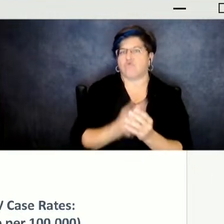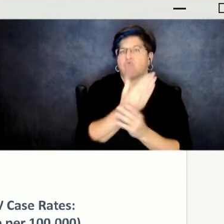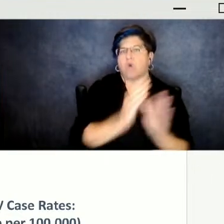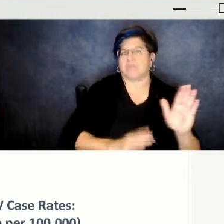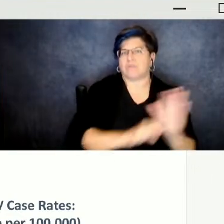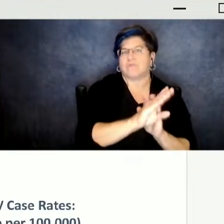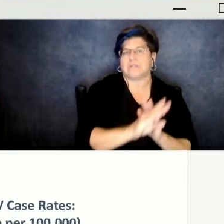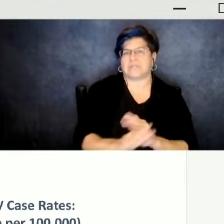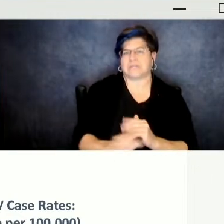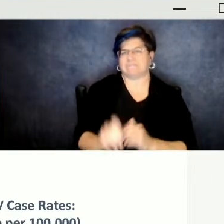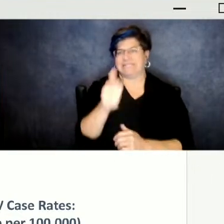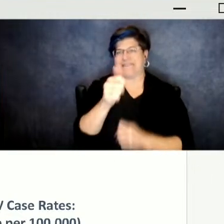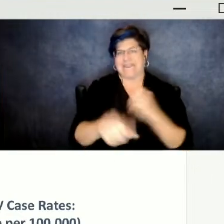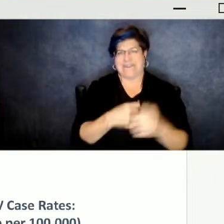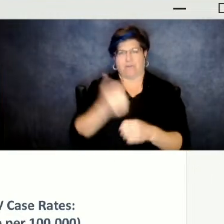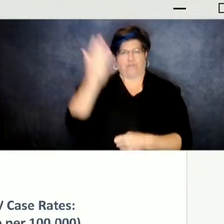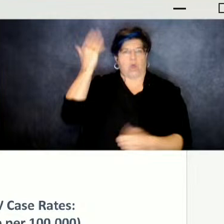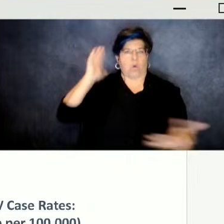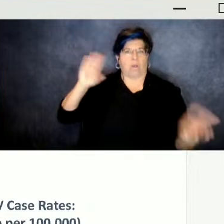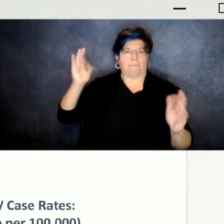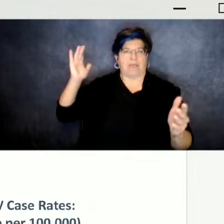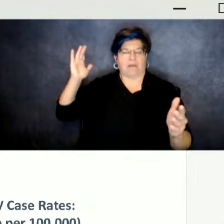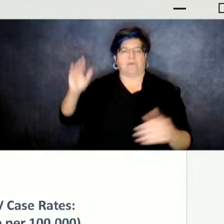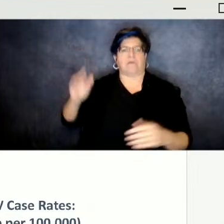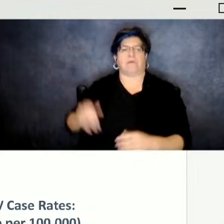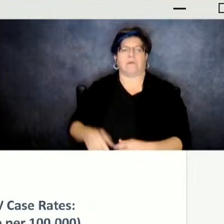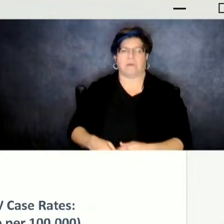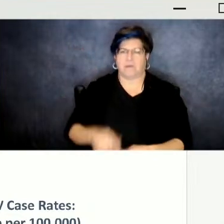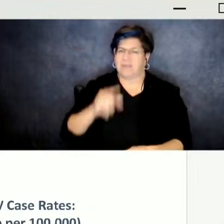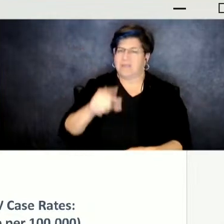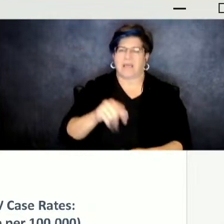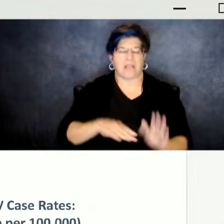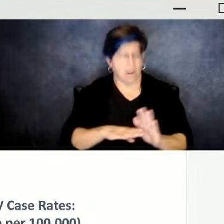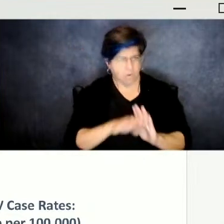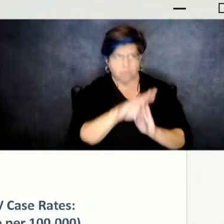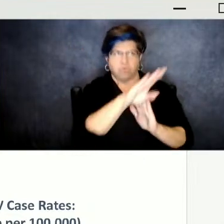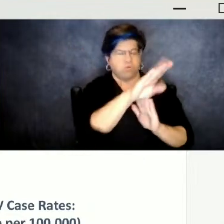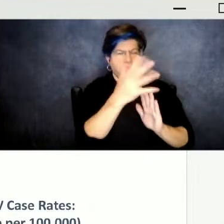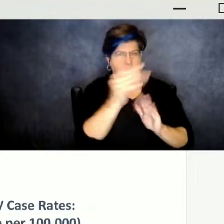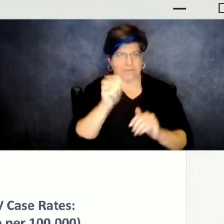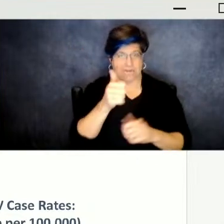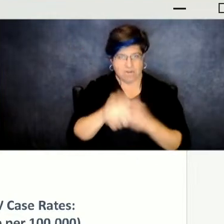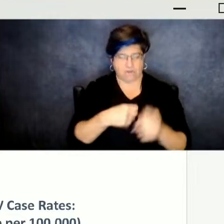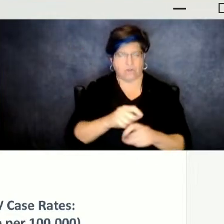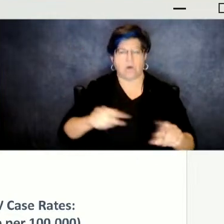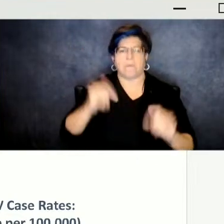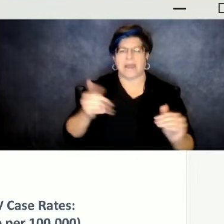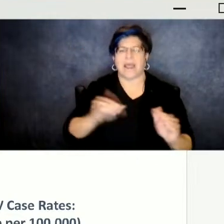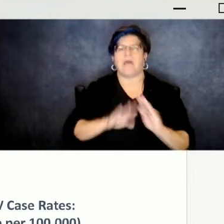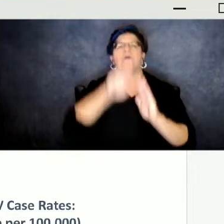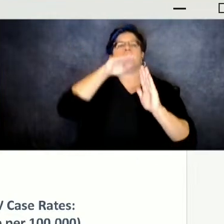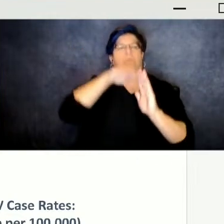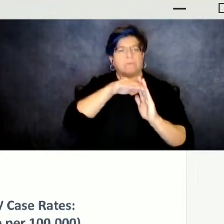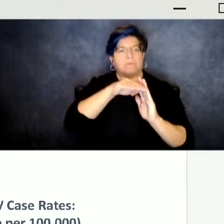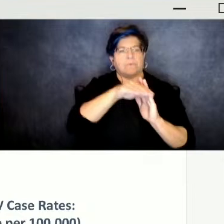WE'RE NOT SEEING THE KIND OF GROWTH THAT WE SAW A DECADE AGO